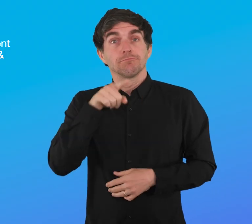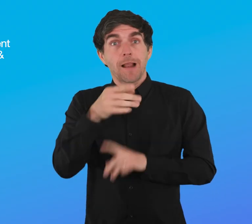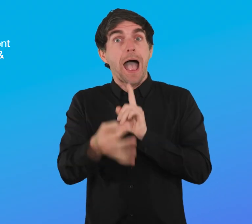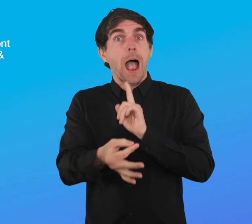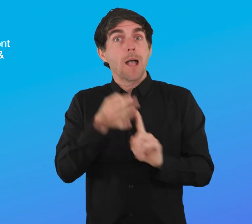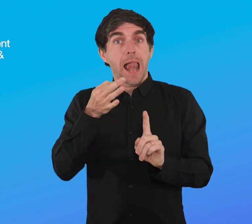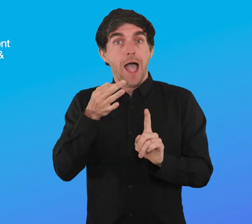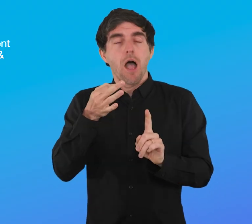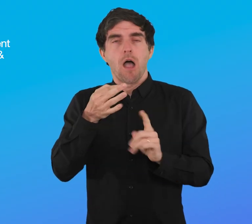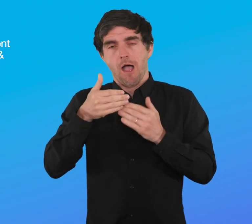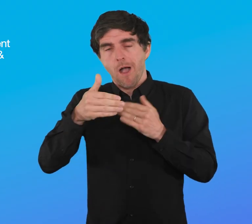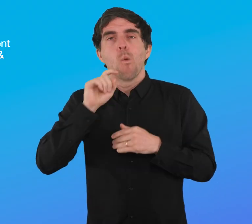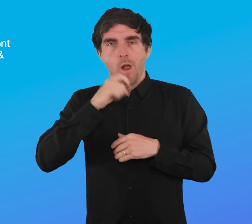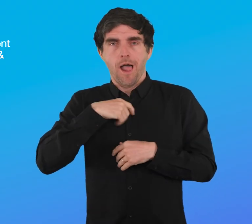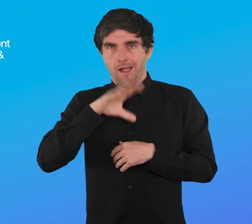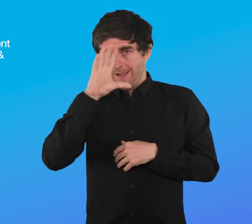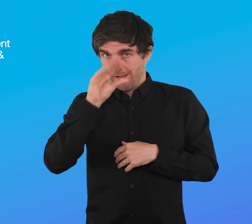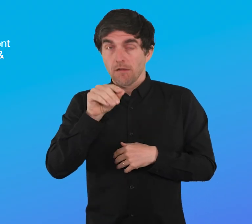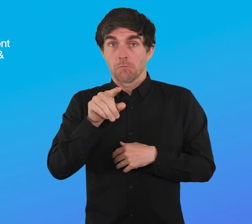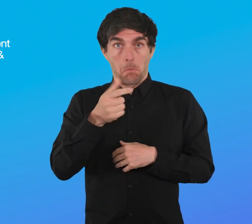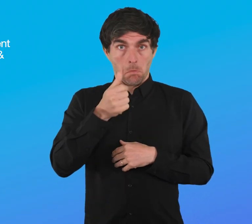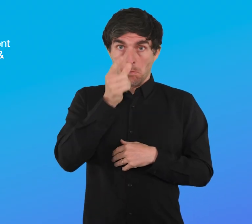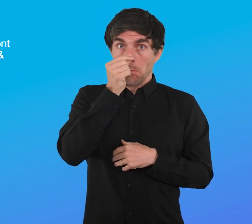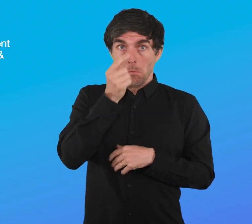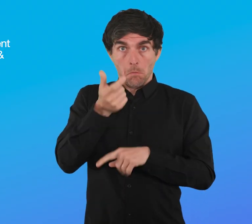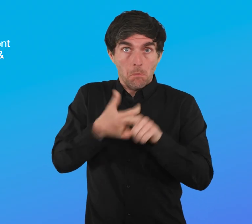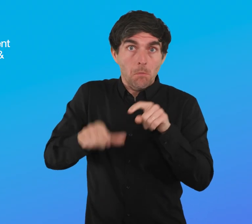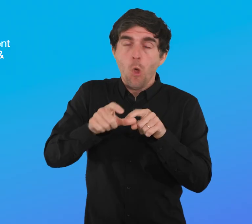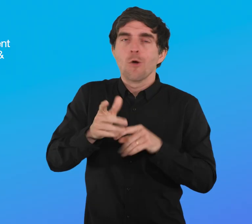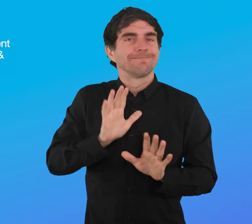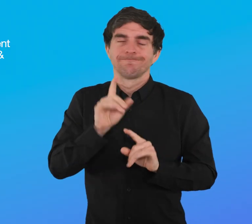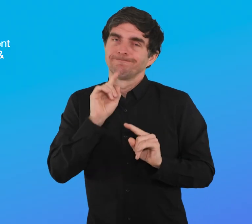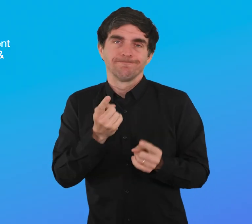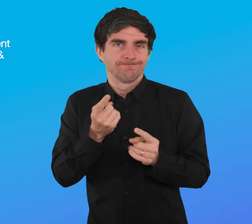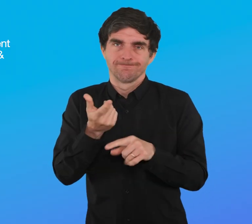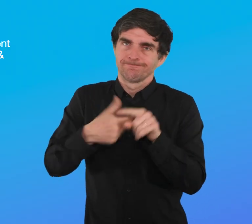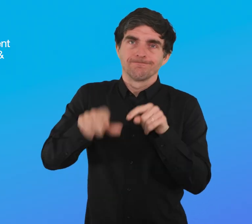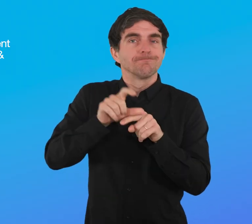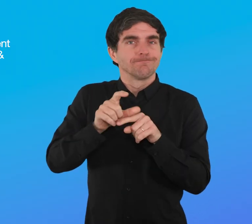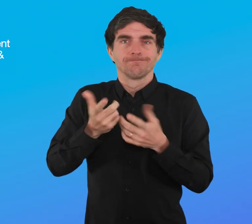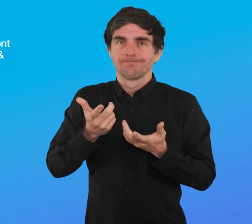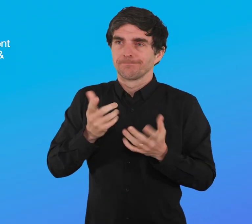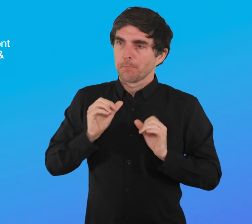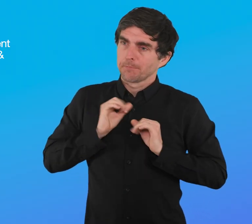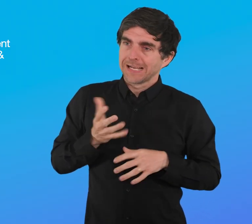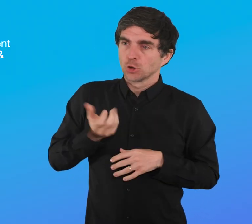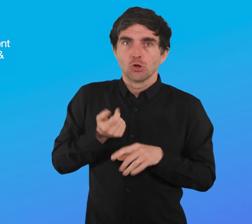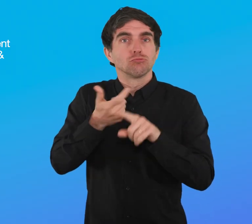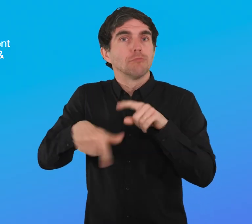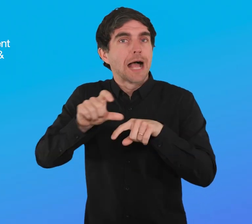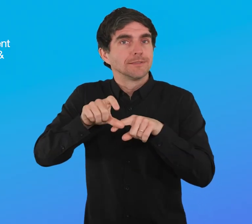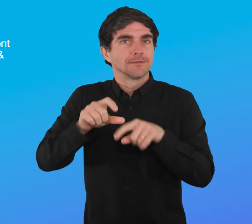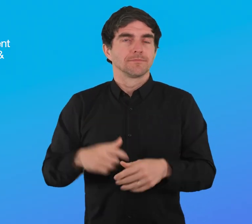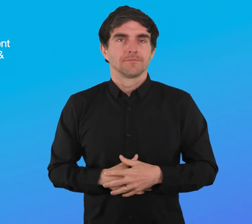When you apply we will let you know if you can or cannot get Pension Credit.